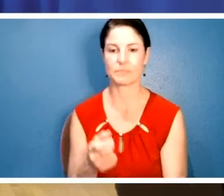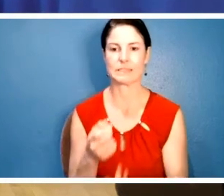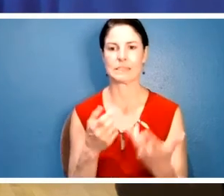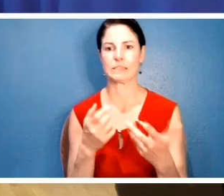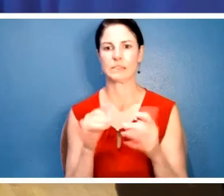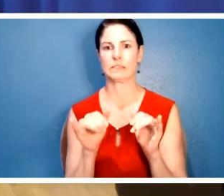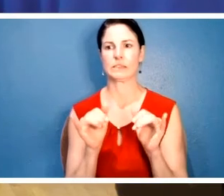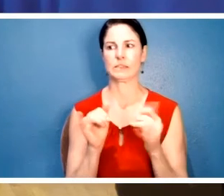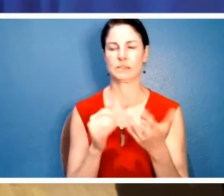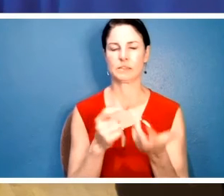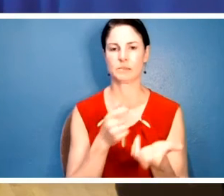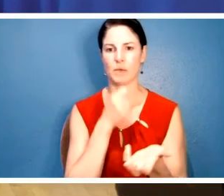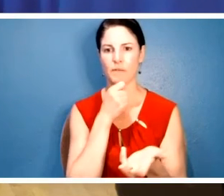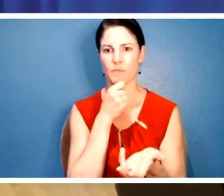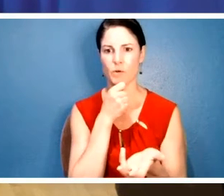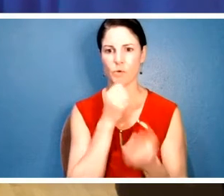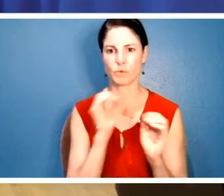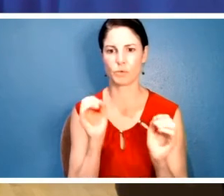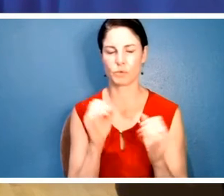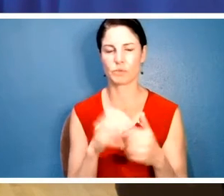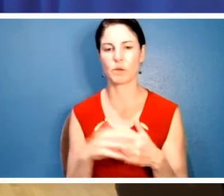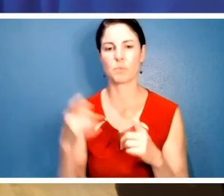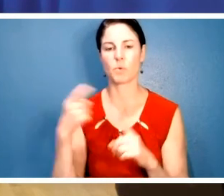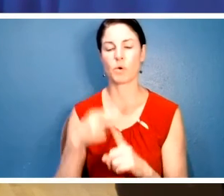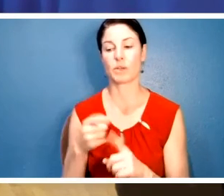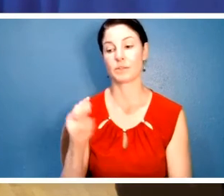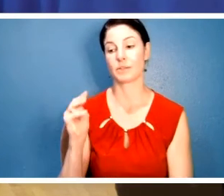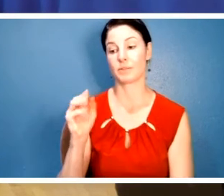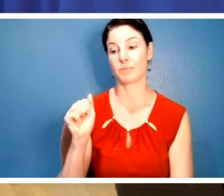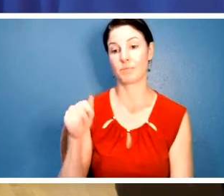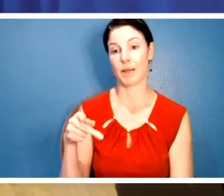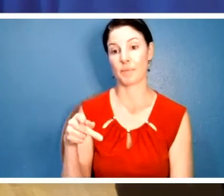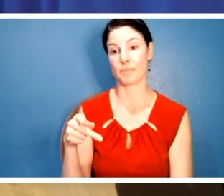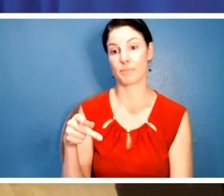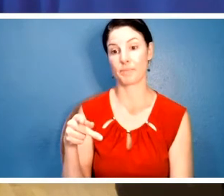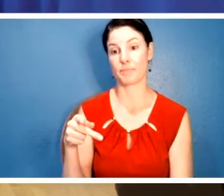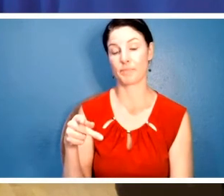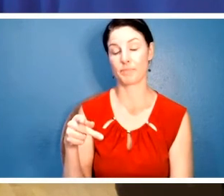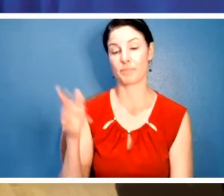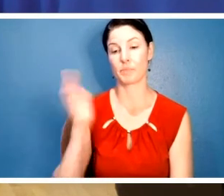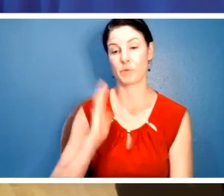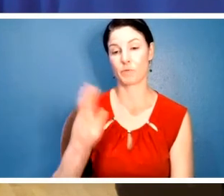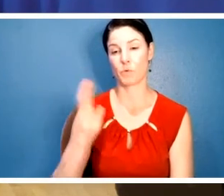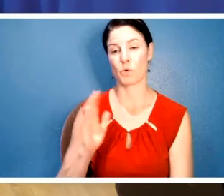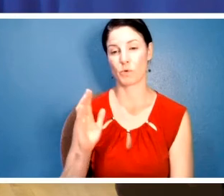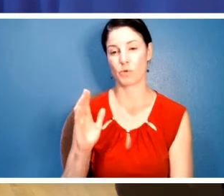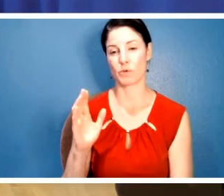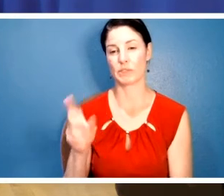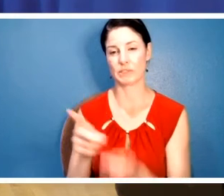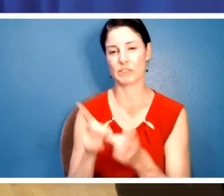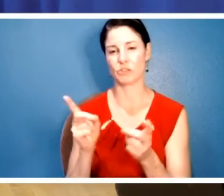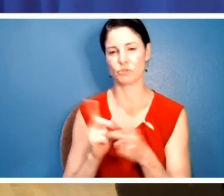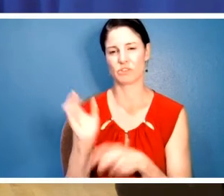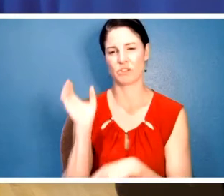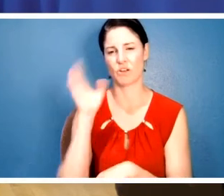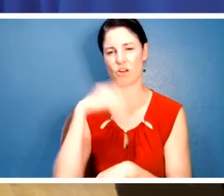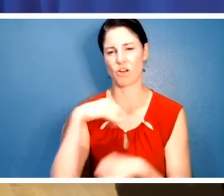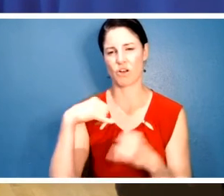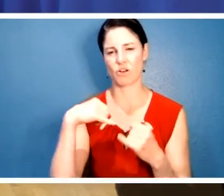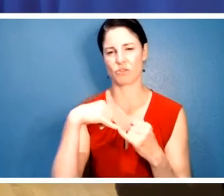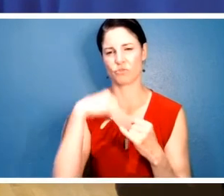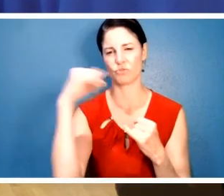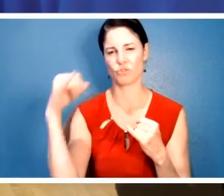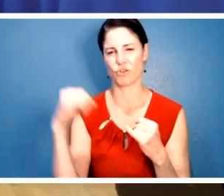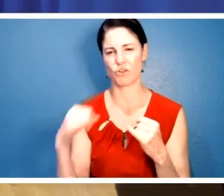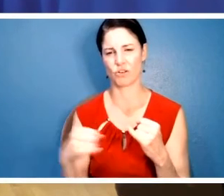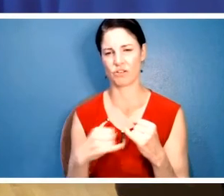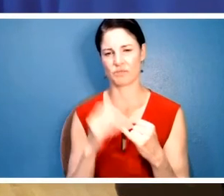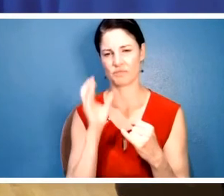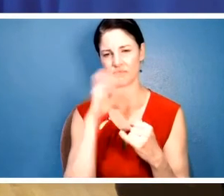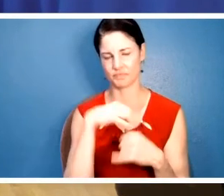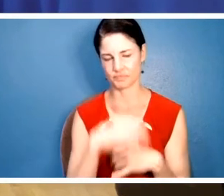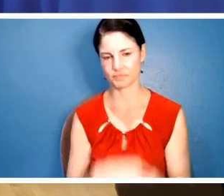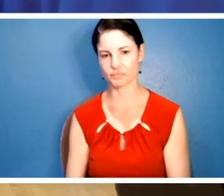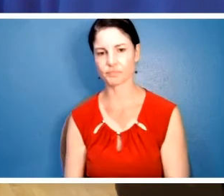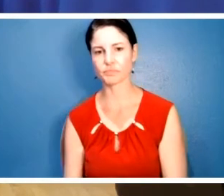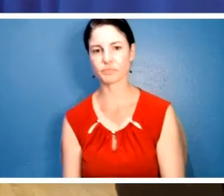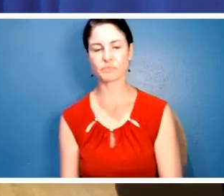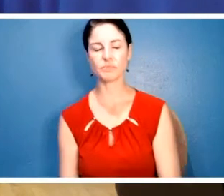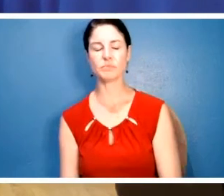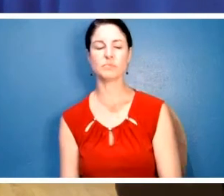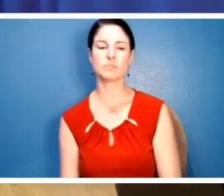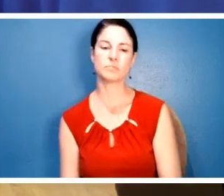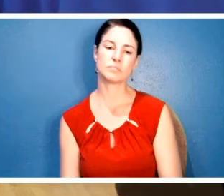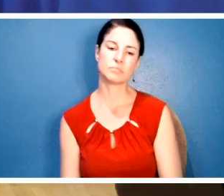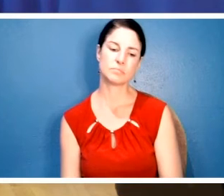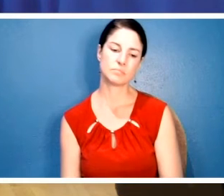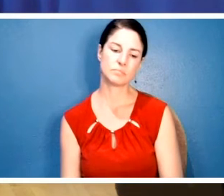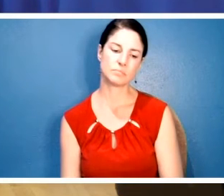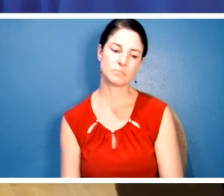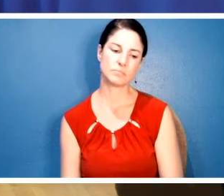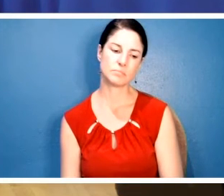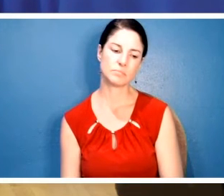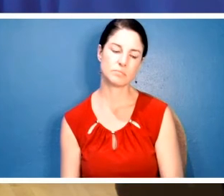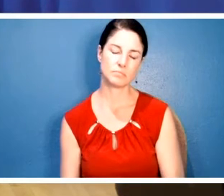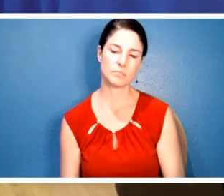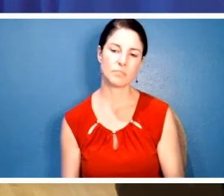SacGov: The the map itself and how the past districts were were laid out in a very odd manner that could raise some questions and then versus you know the consideration of city versus compacted ness and you know.